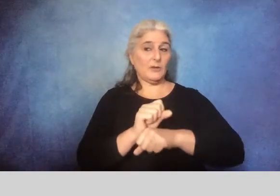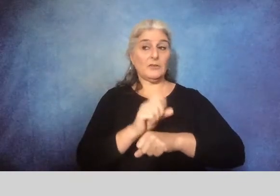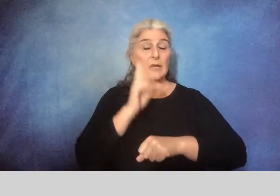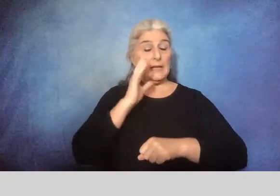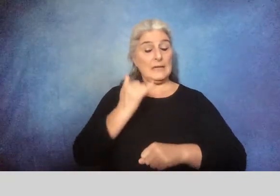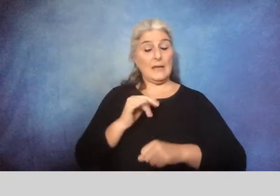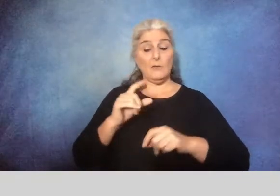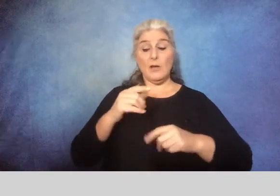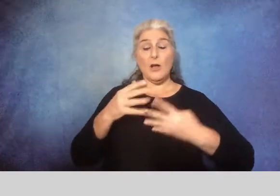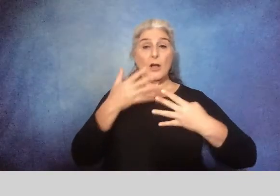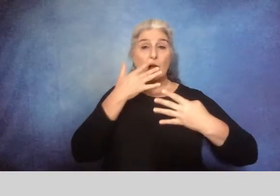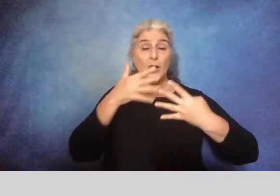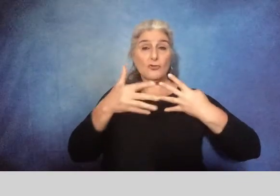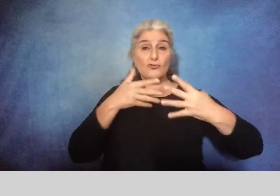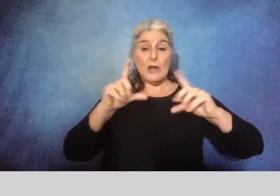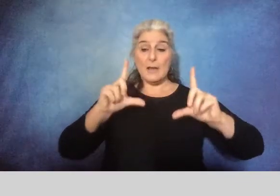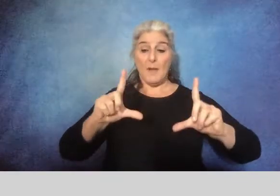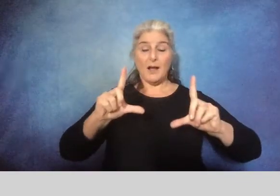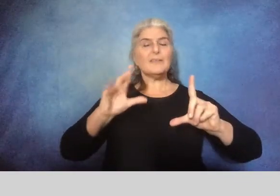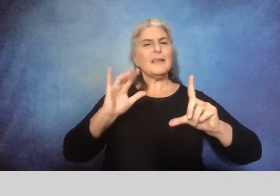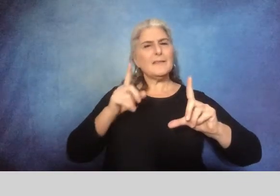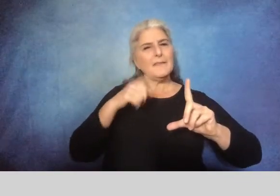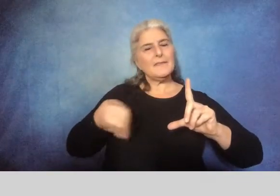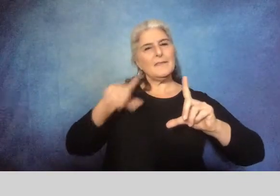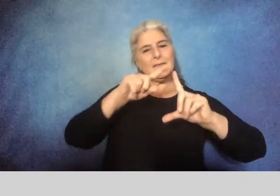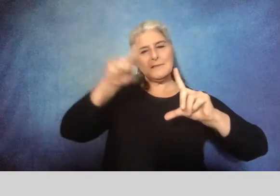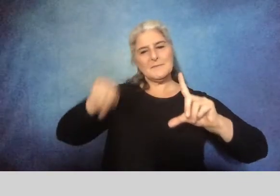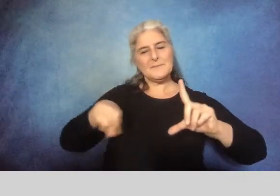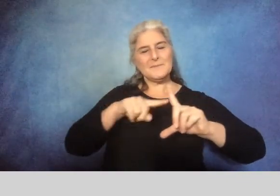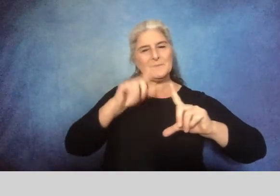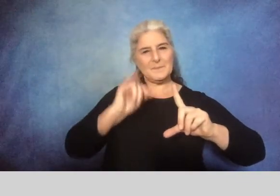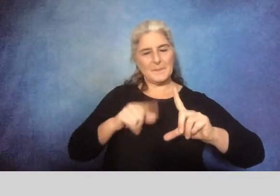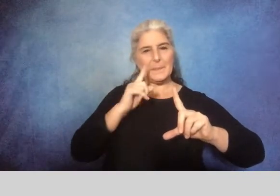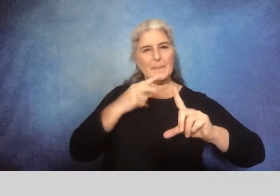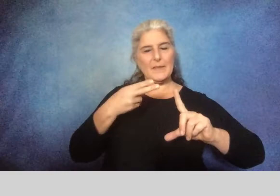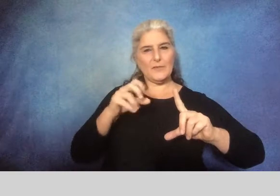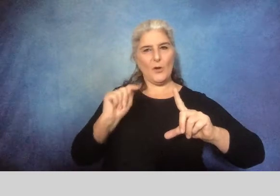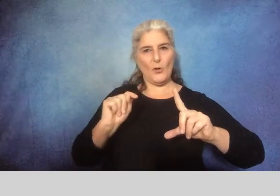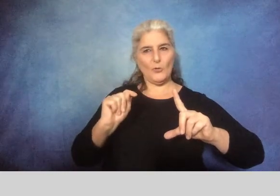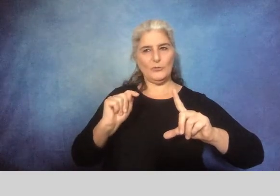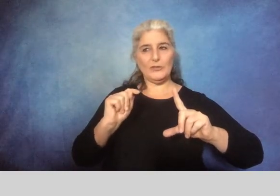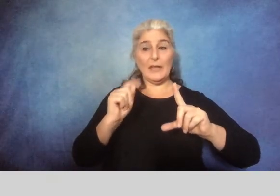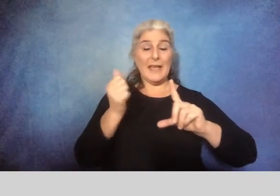All the other blocks inside the gray blocks represent the logical functionality